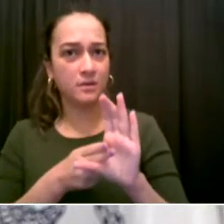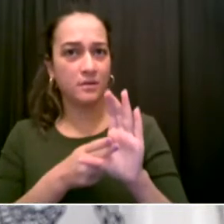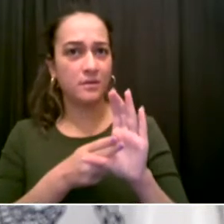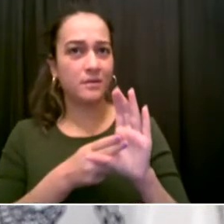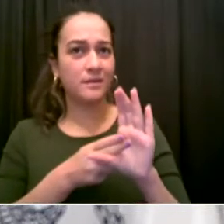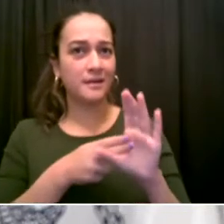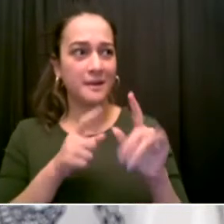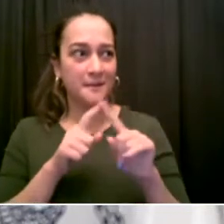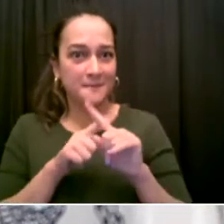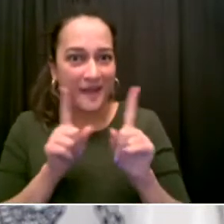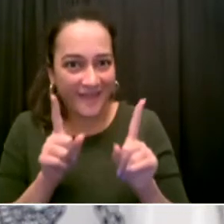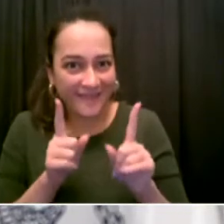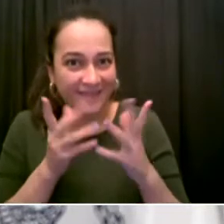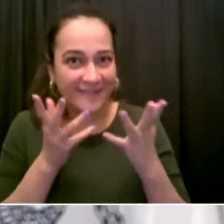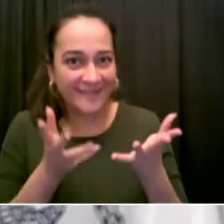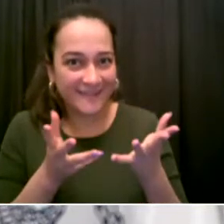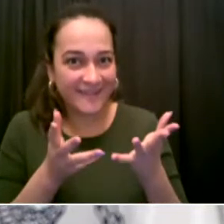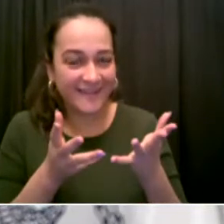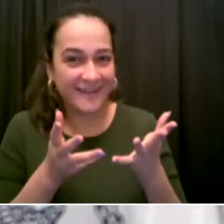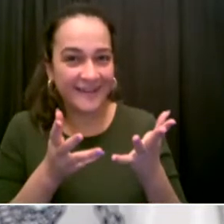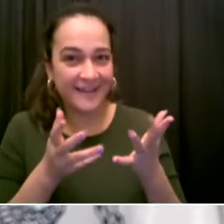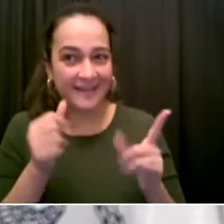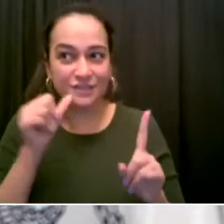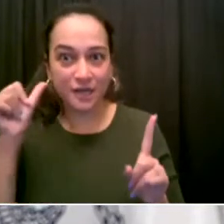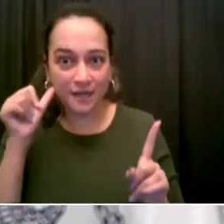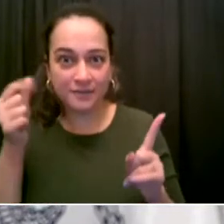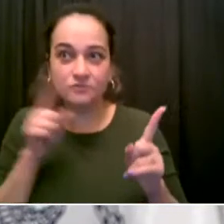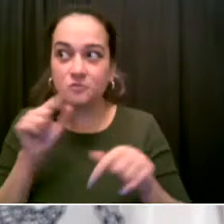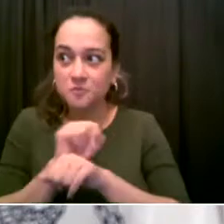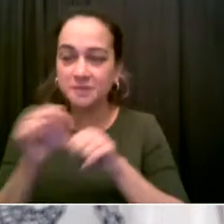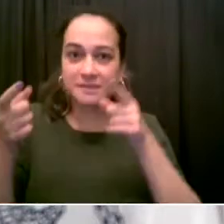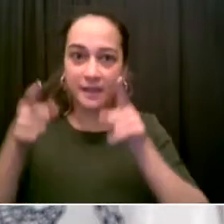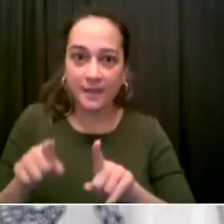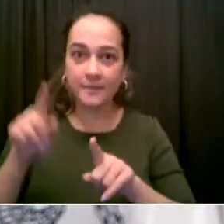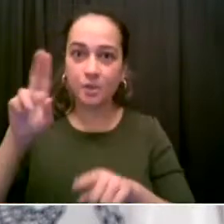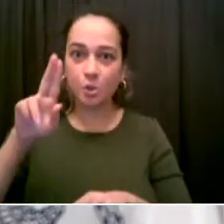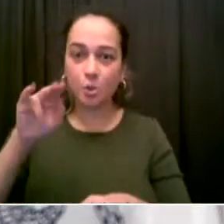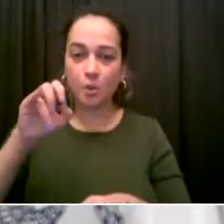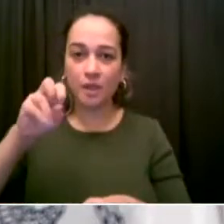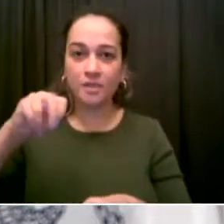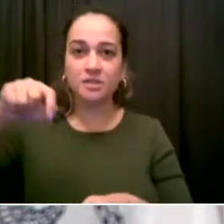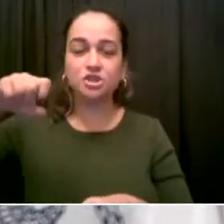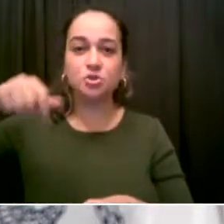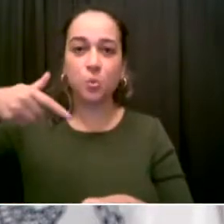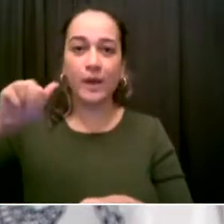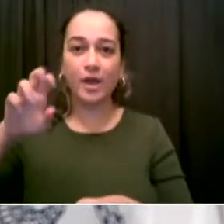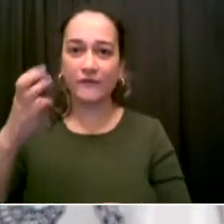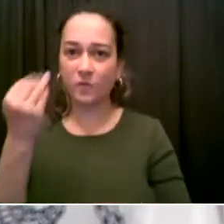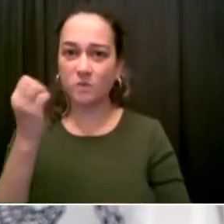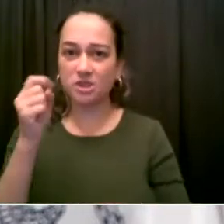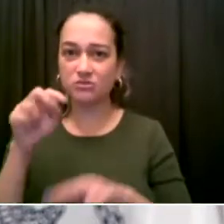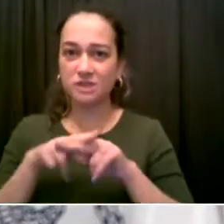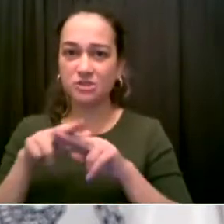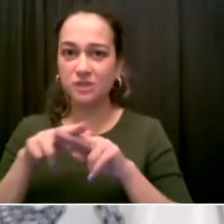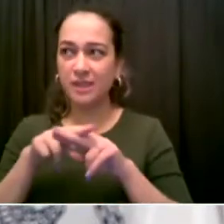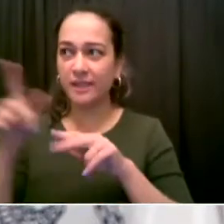SLASHING LAST NIGHT. IT SEEMS THERE IS A LOT